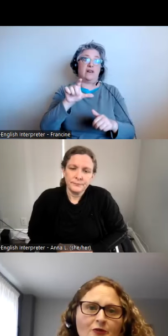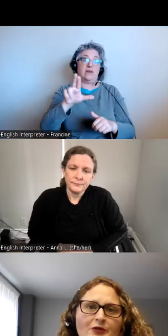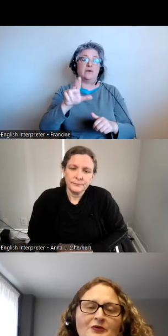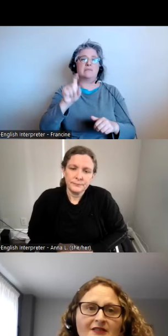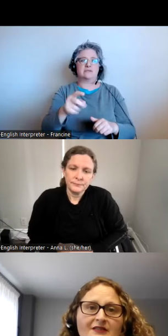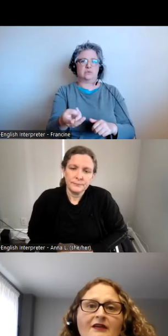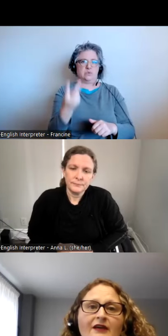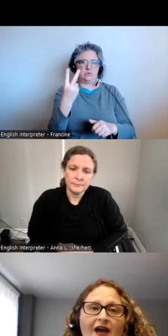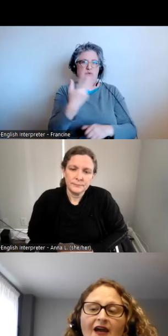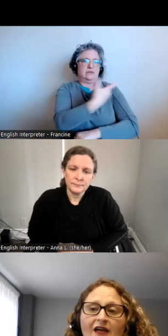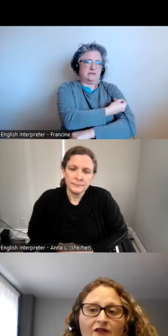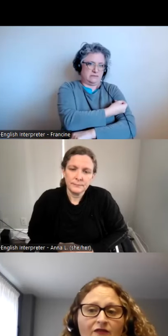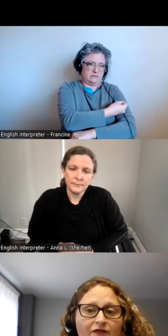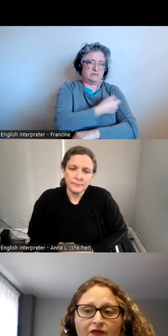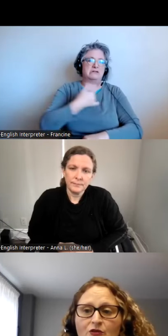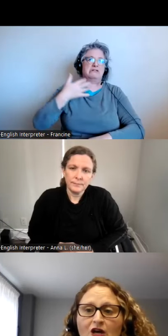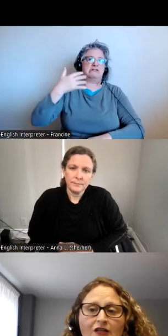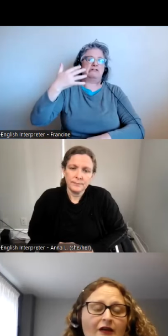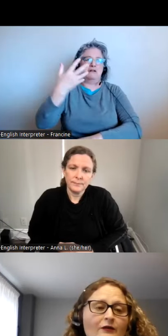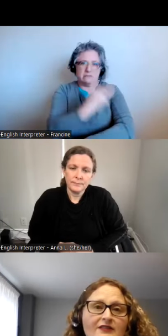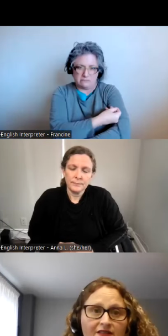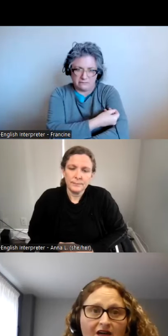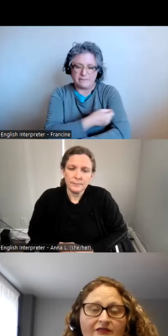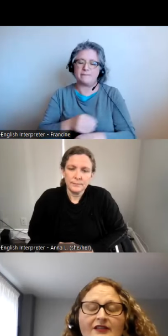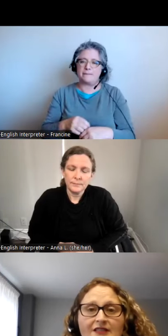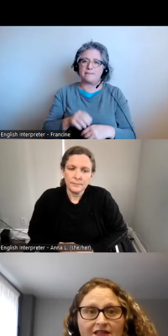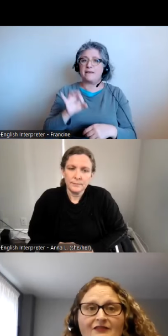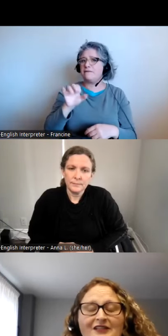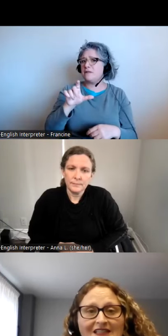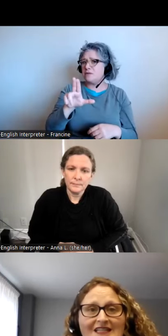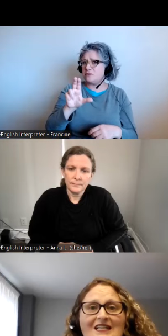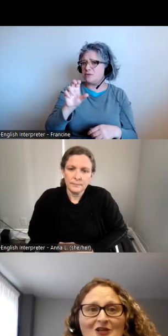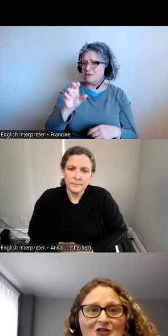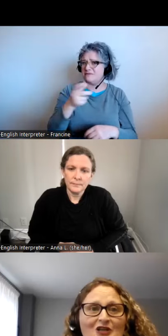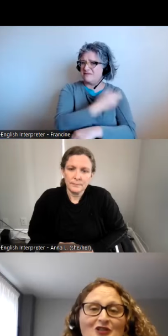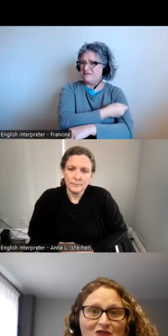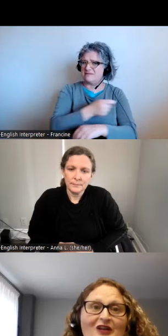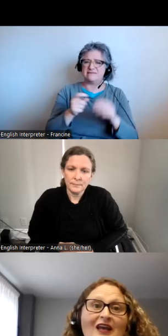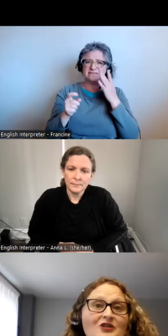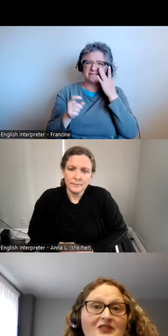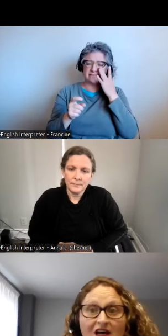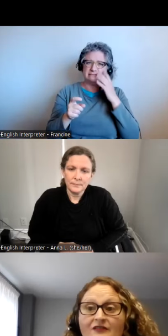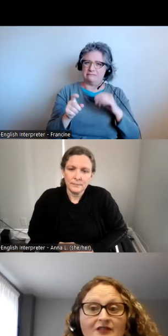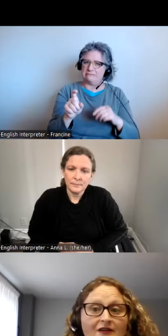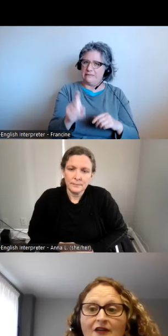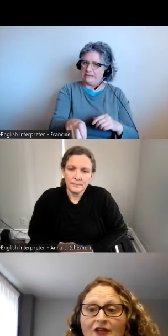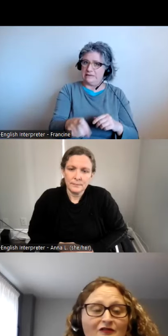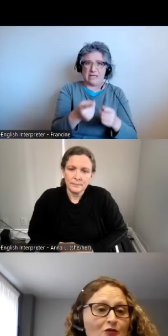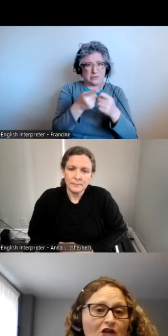group, the six month to under nine, they do need their first time ever having a flu shot, they do